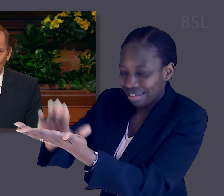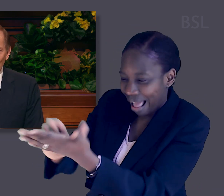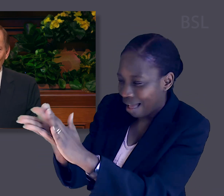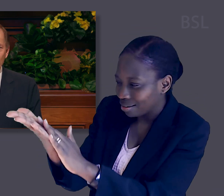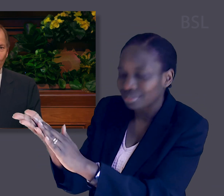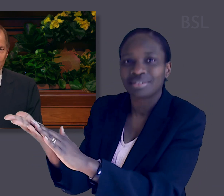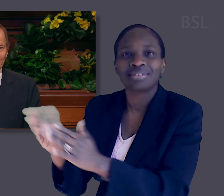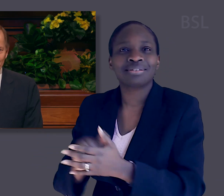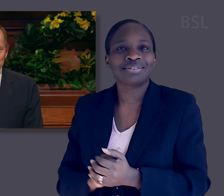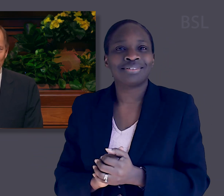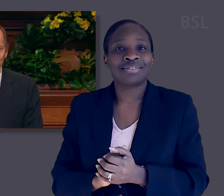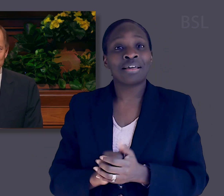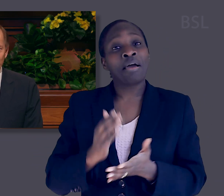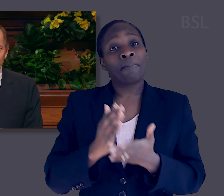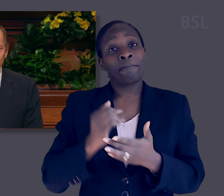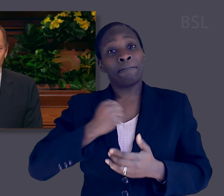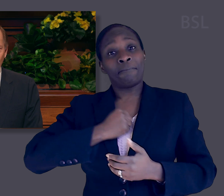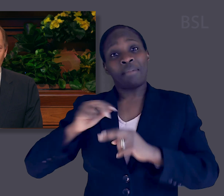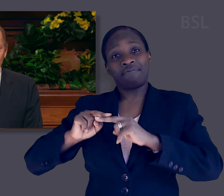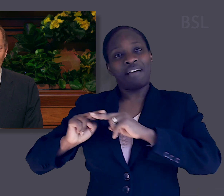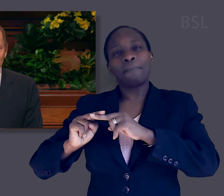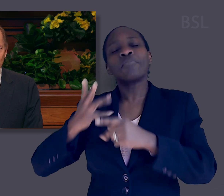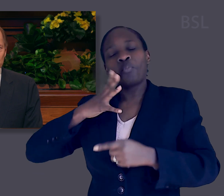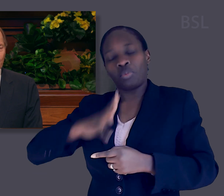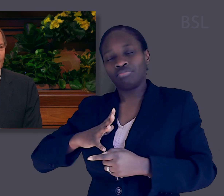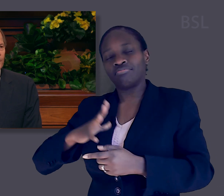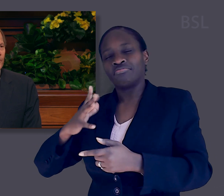We hope to make these chapters in 3 Nephi as much a part of